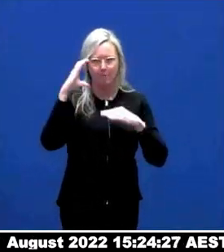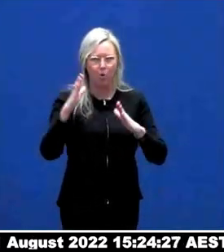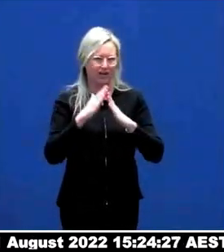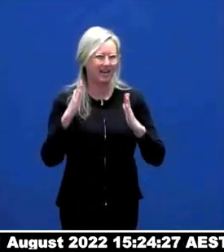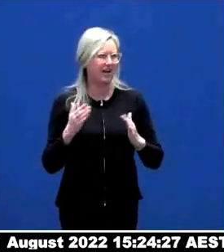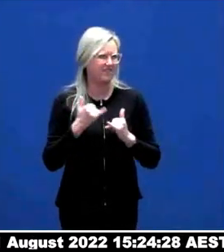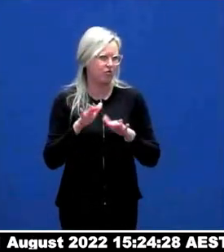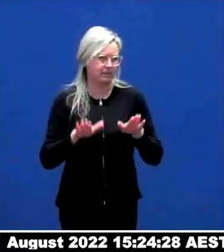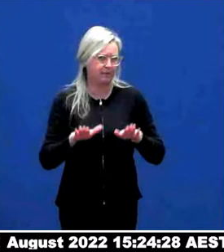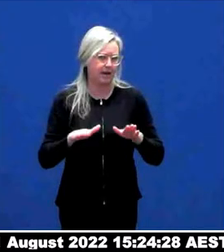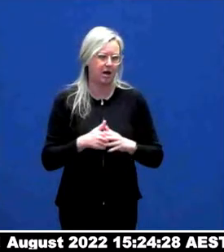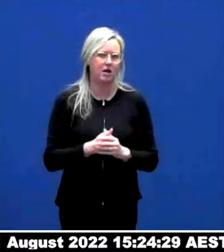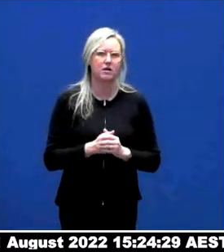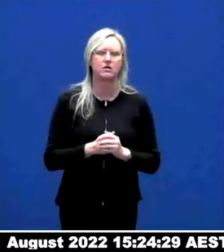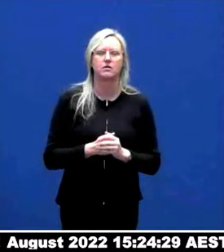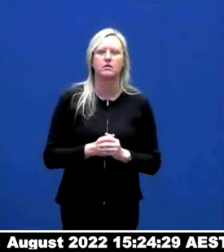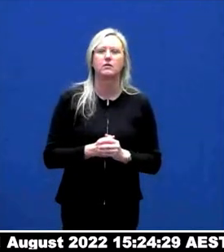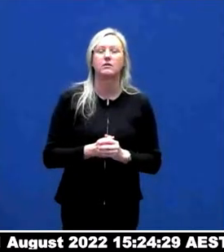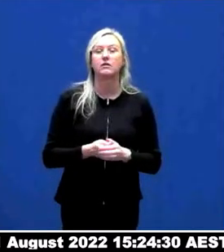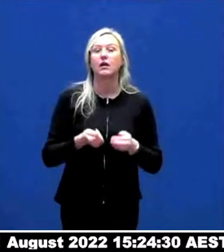respect. And then when I go well, I get a flat.